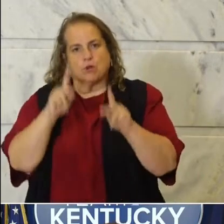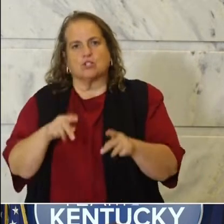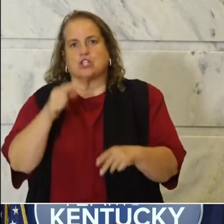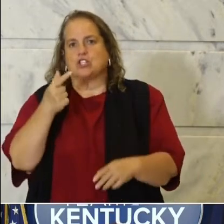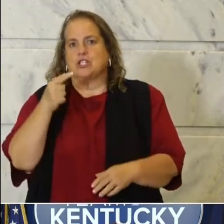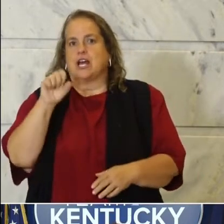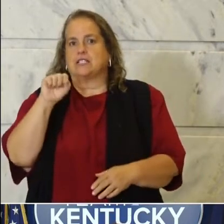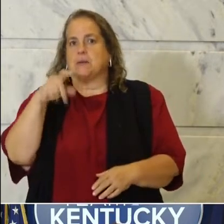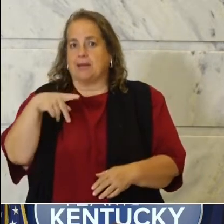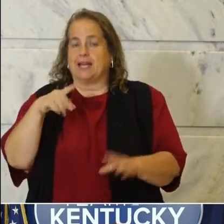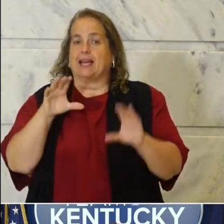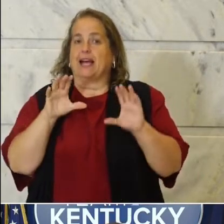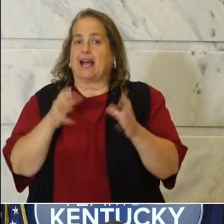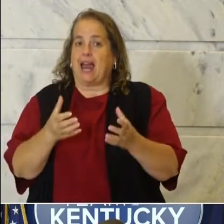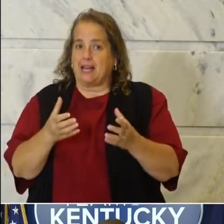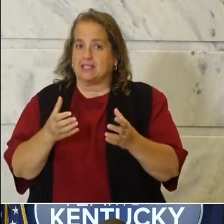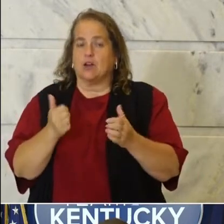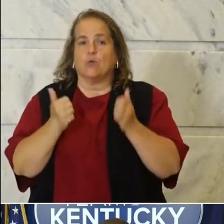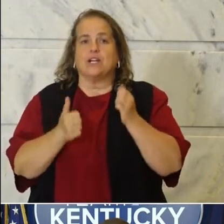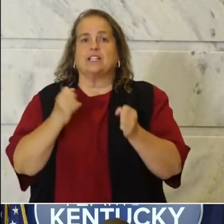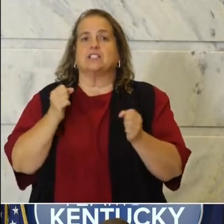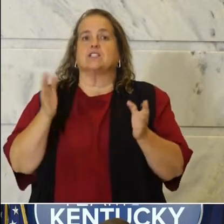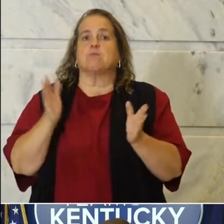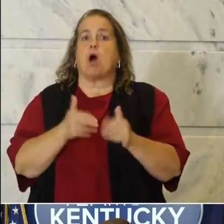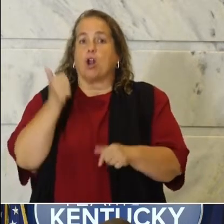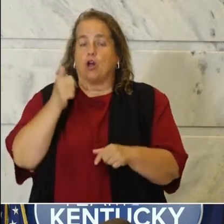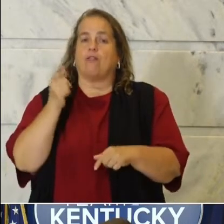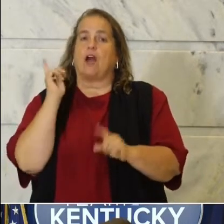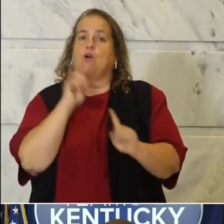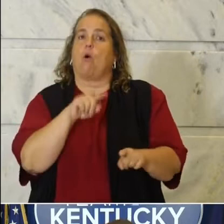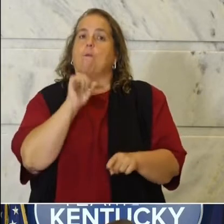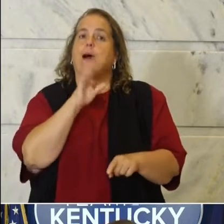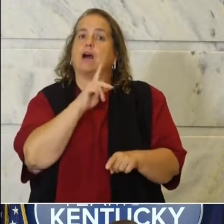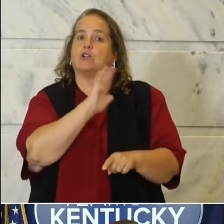smaller. And they go back into their communities and serve as an amazing